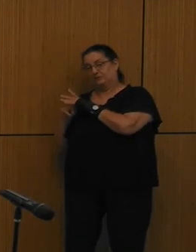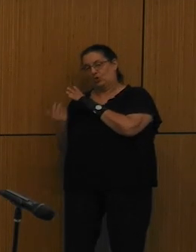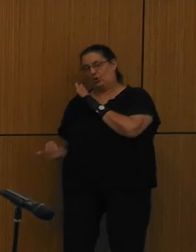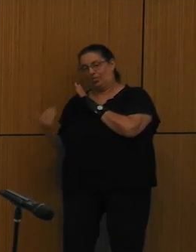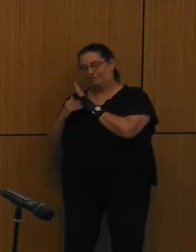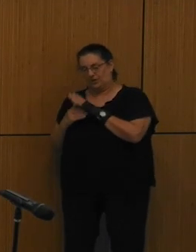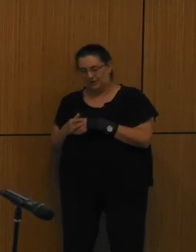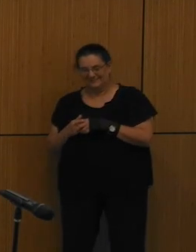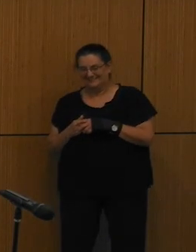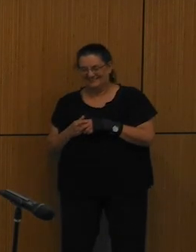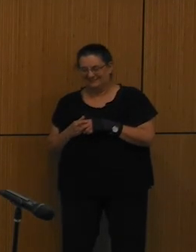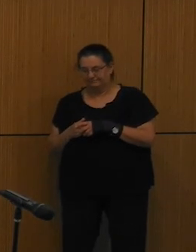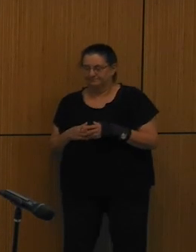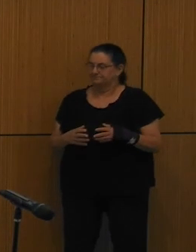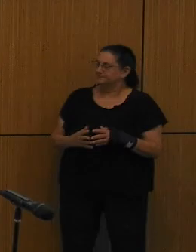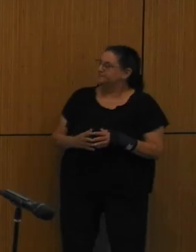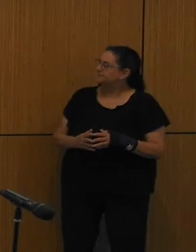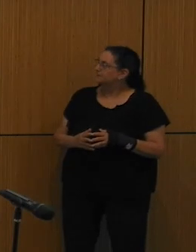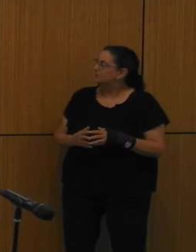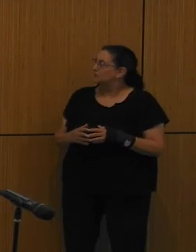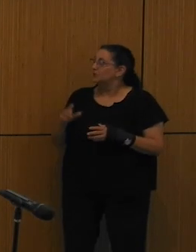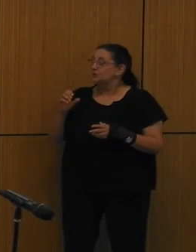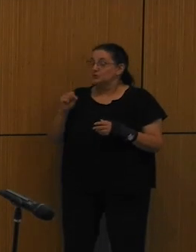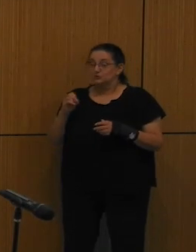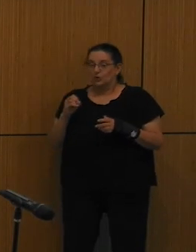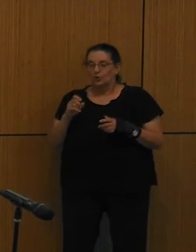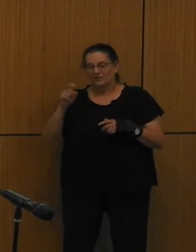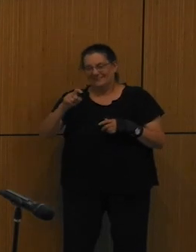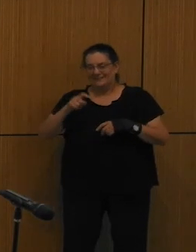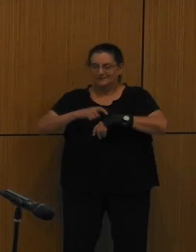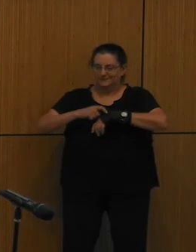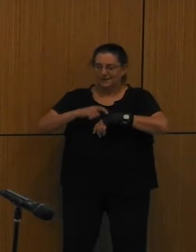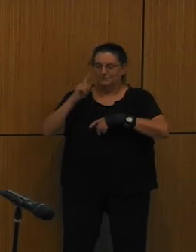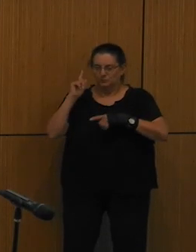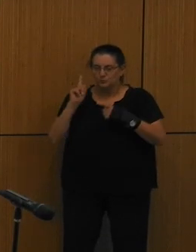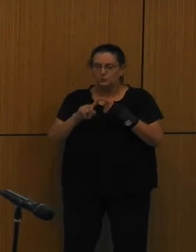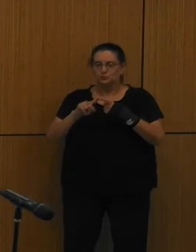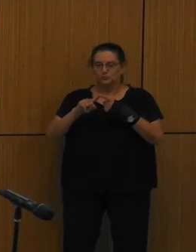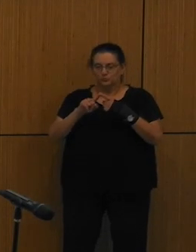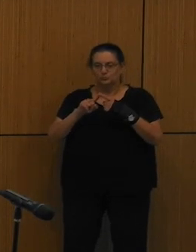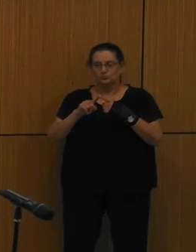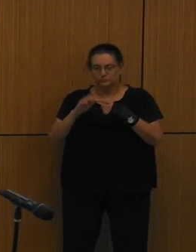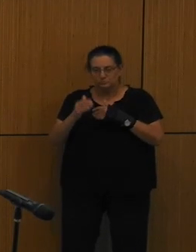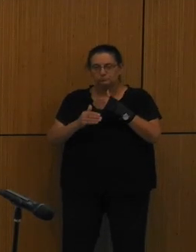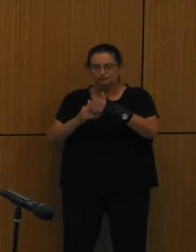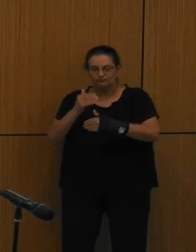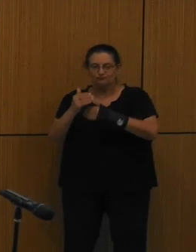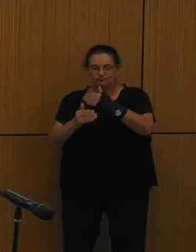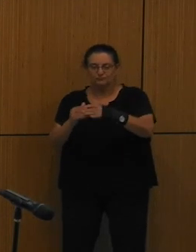So, so it really it takes some time to, to get that down.